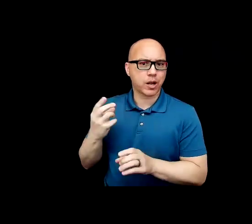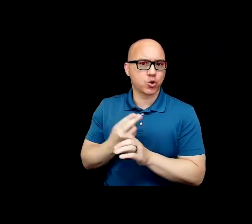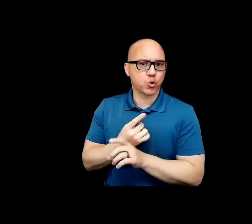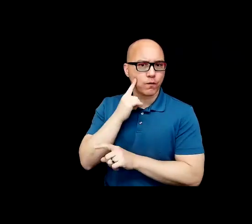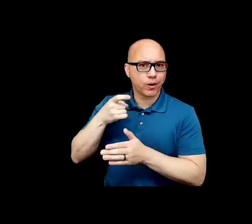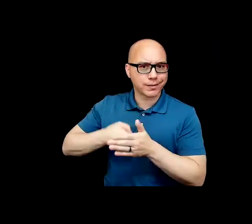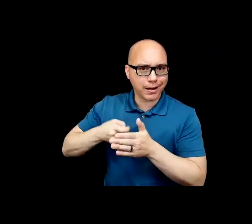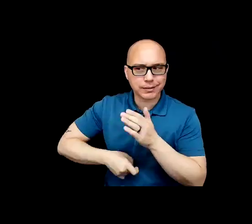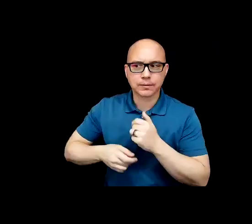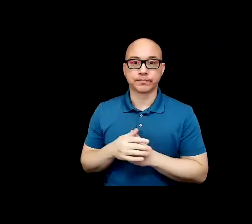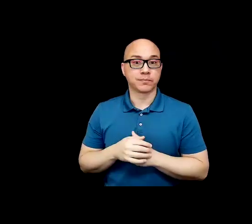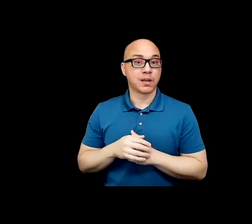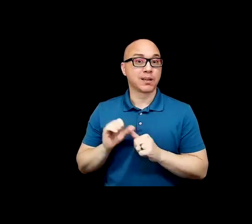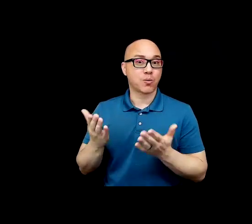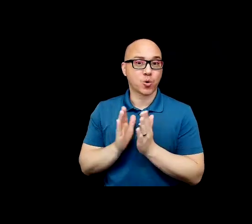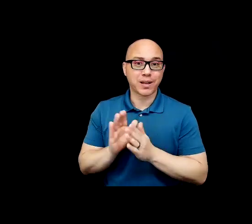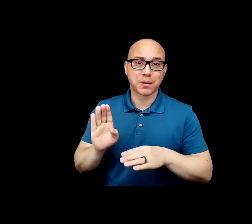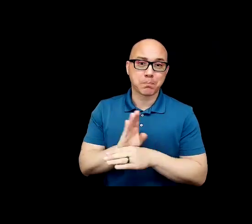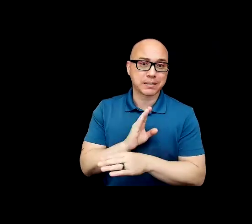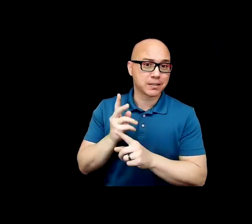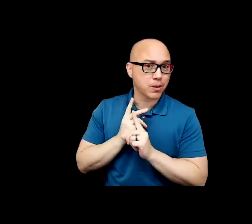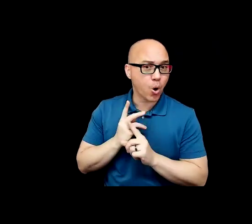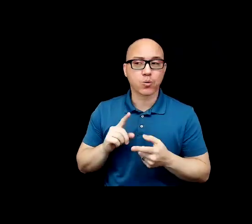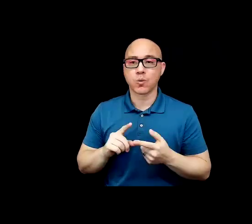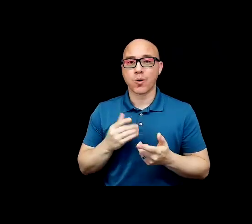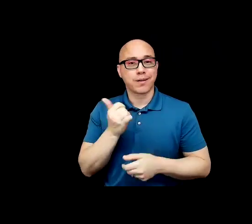Grants, and whatever types of business transactions you may